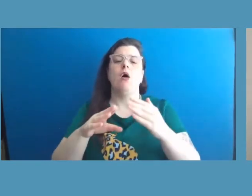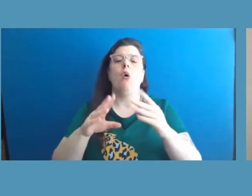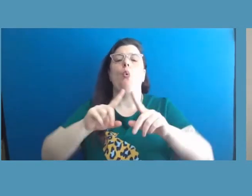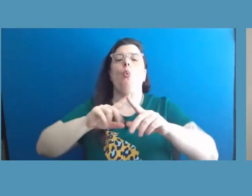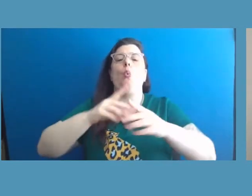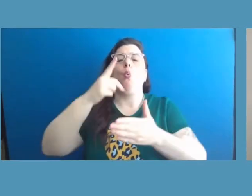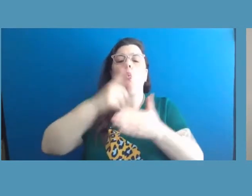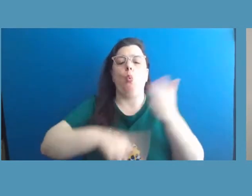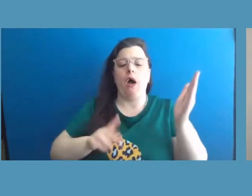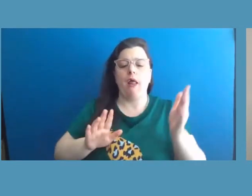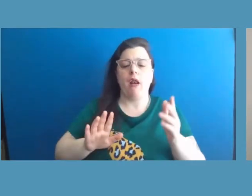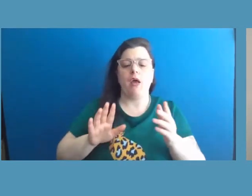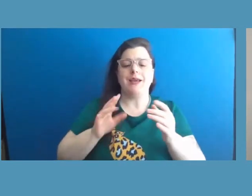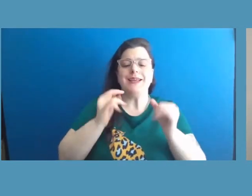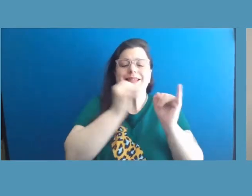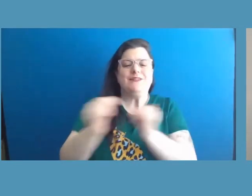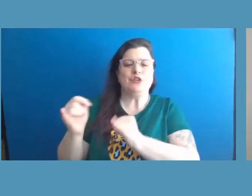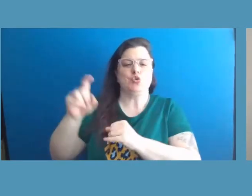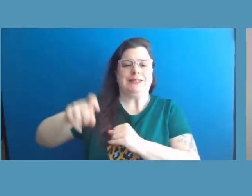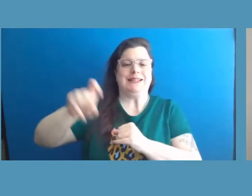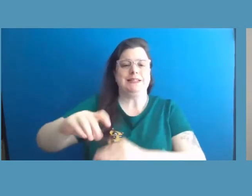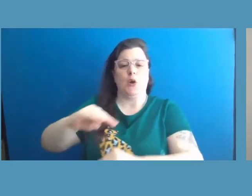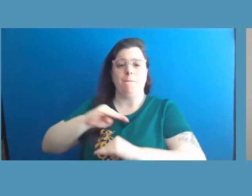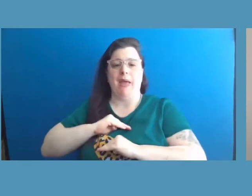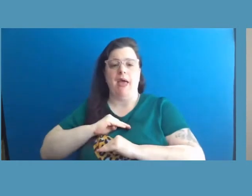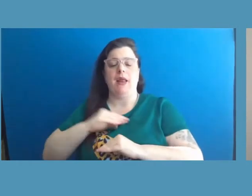kinds of access.